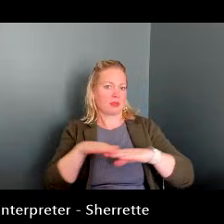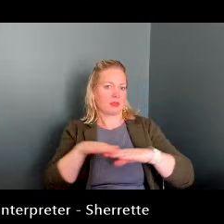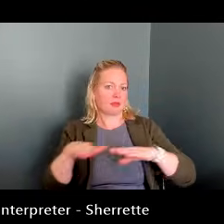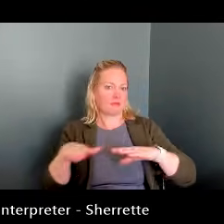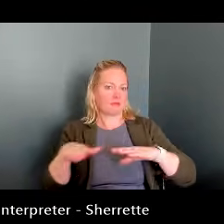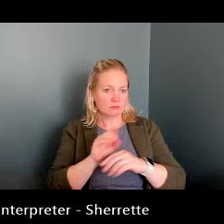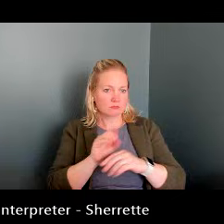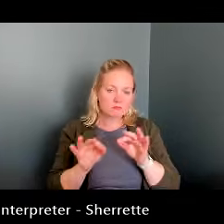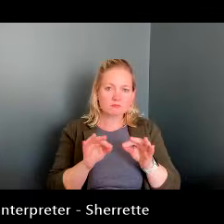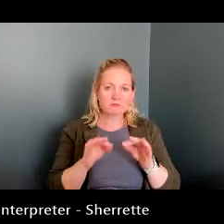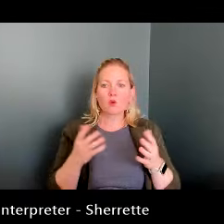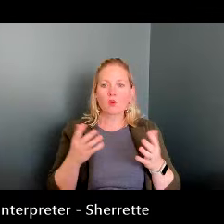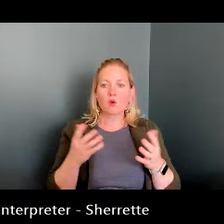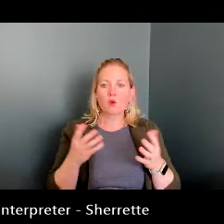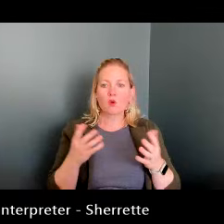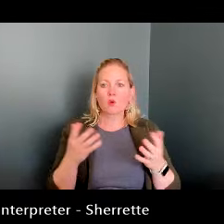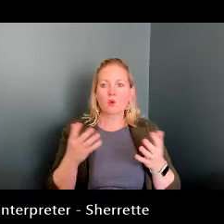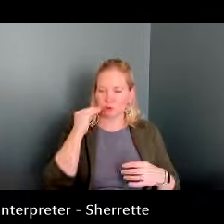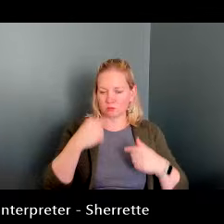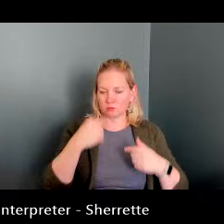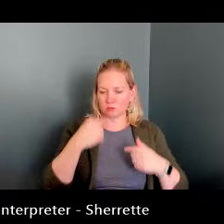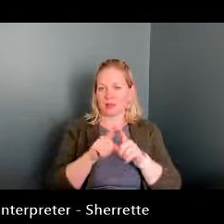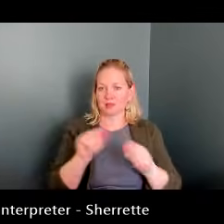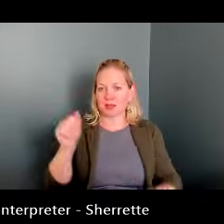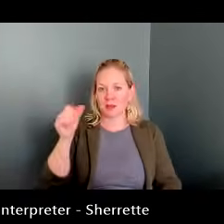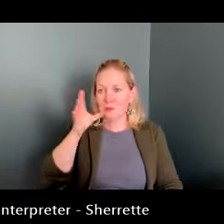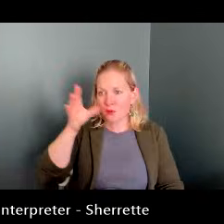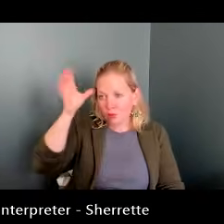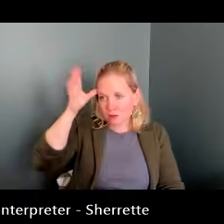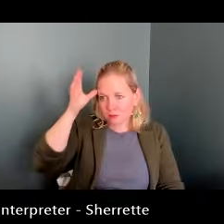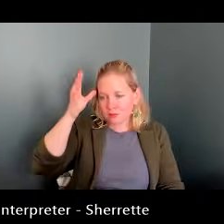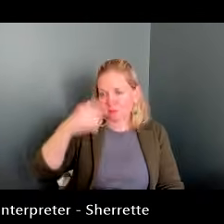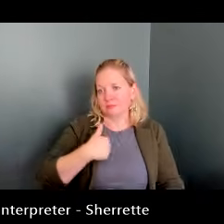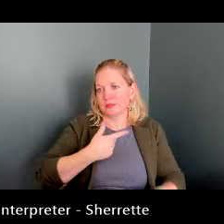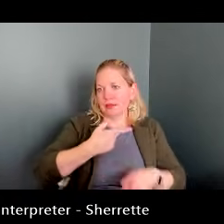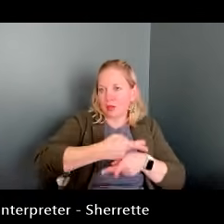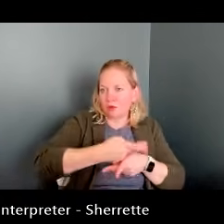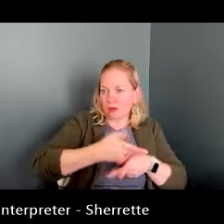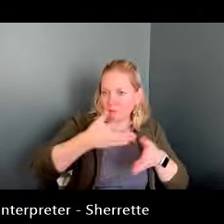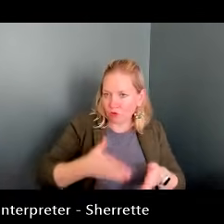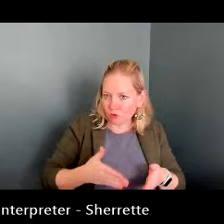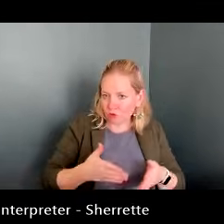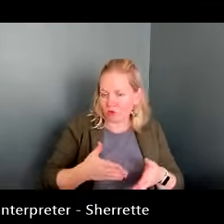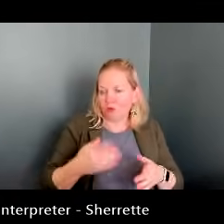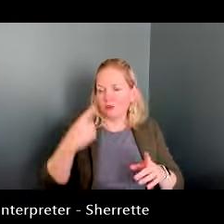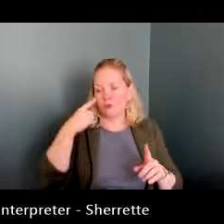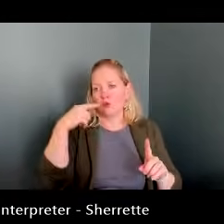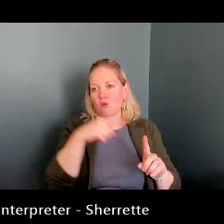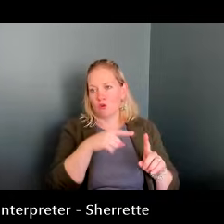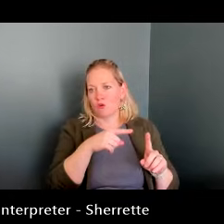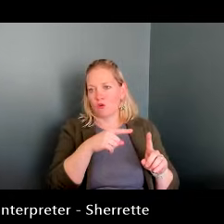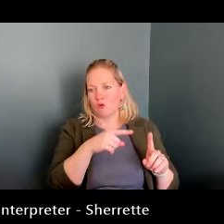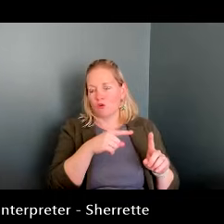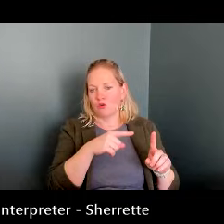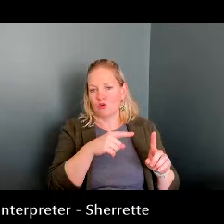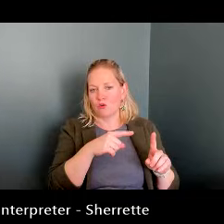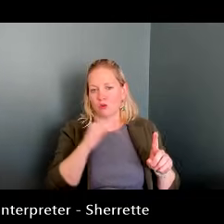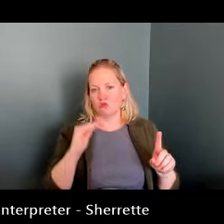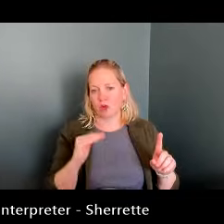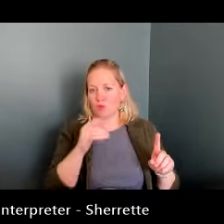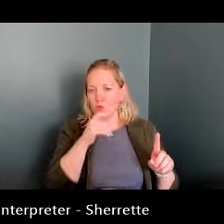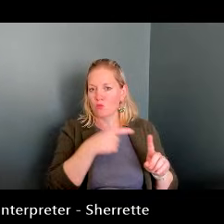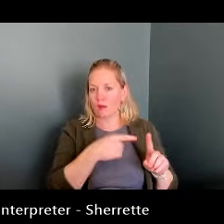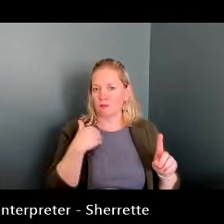what it's like to be a parent, as a caregiver, taking care of a child with sickle cell disease.